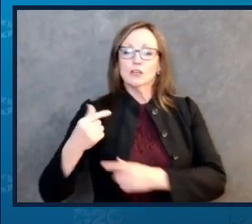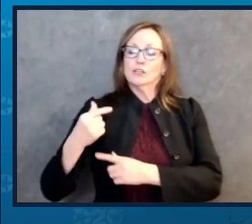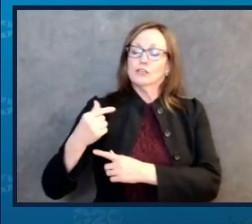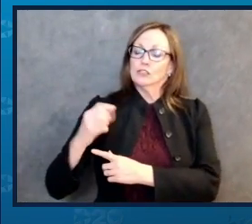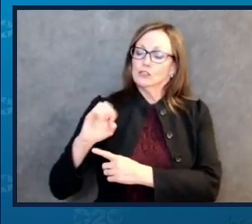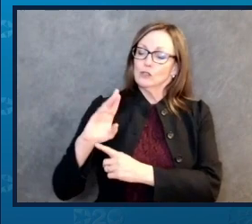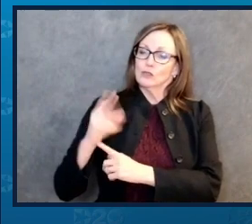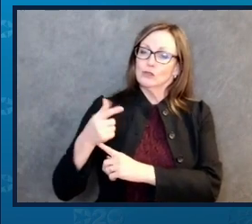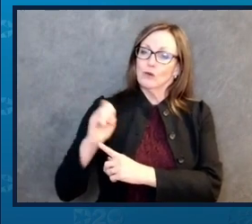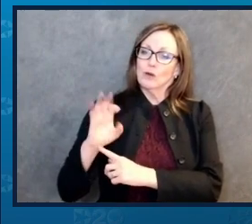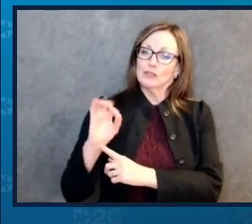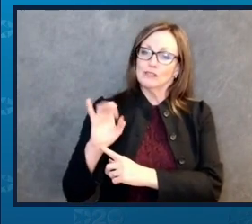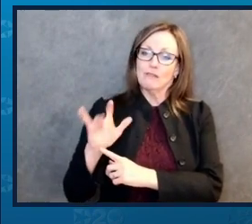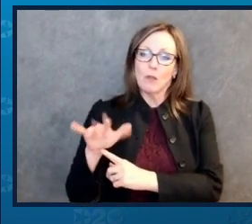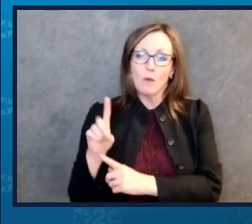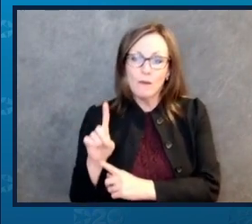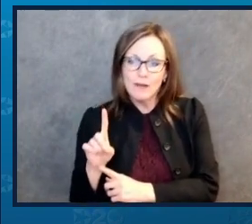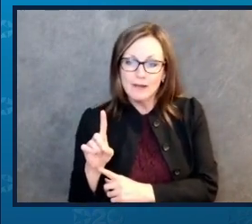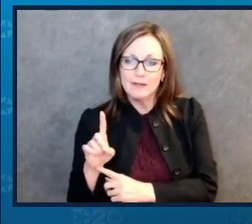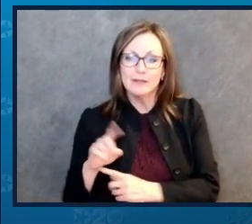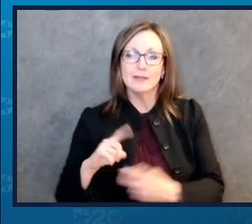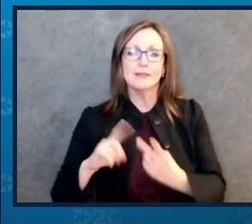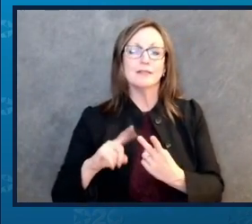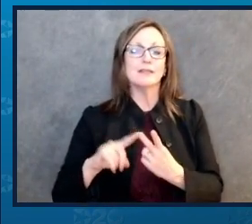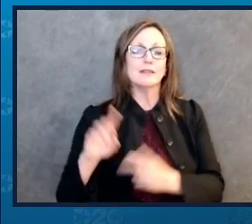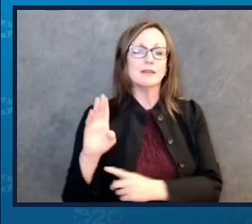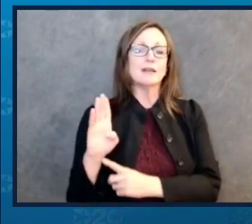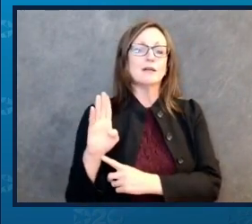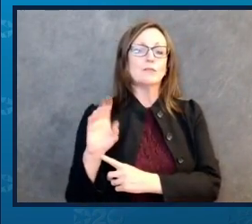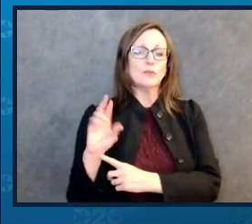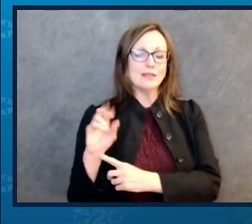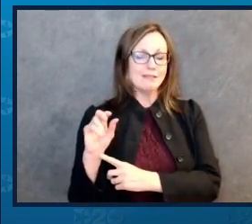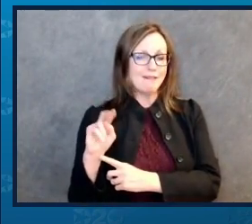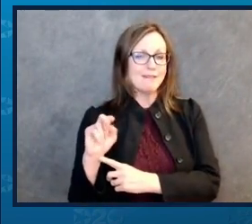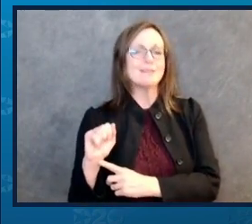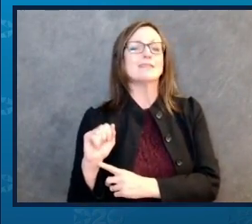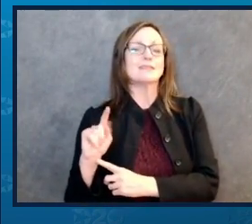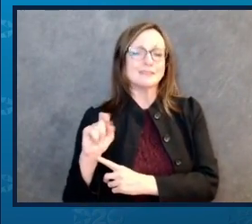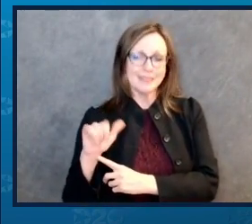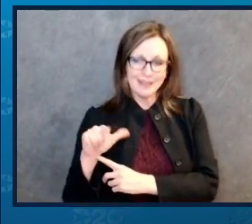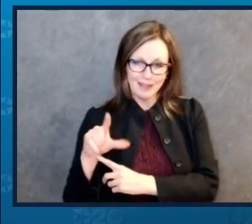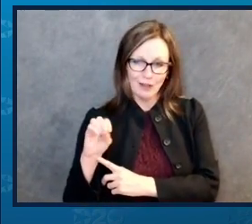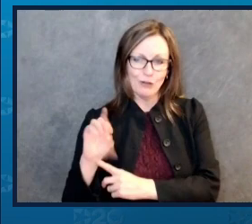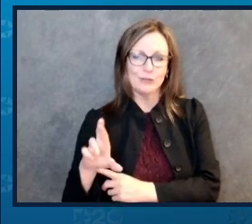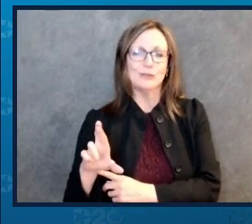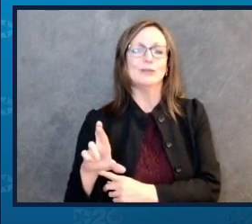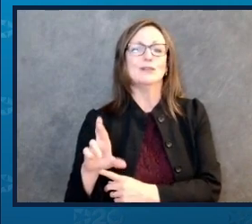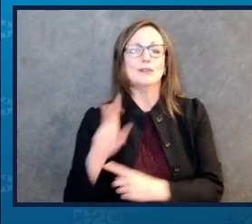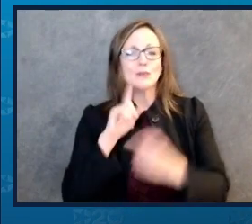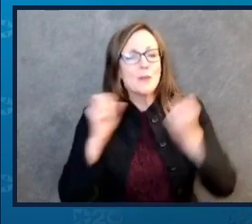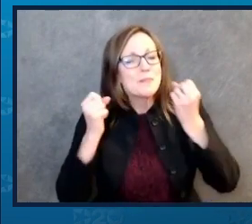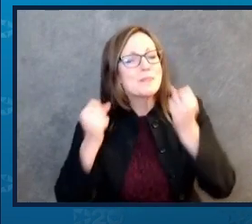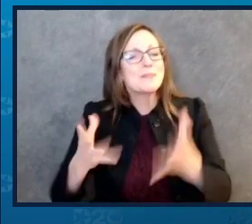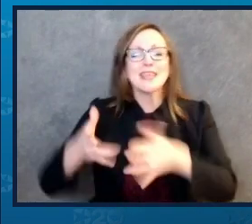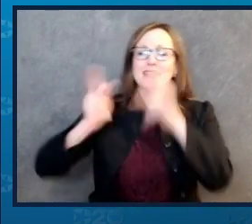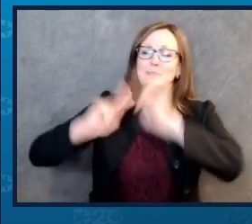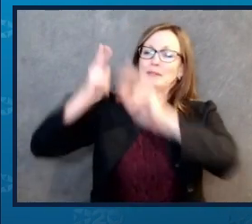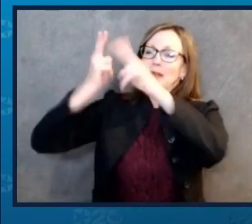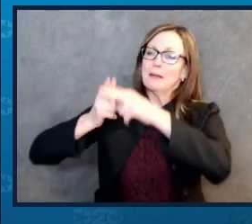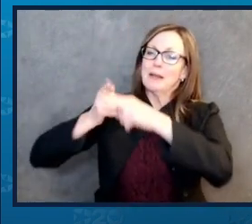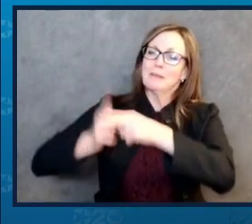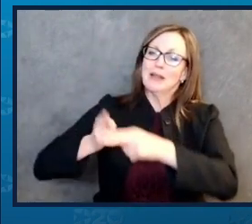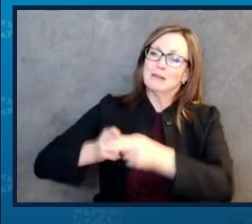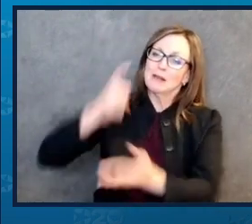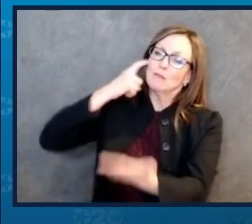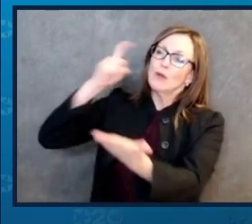MANY OTHERS TO NAME, FOR OUR